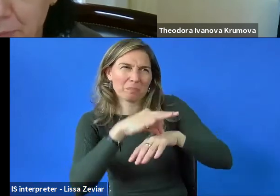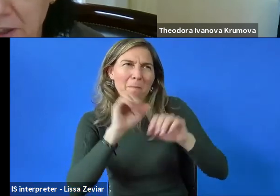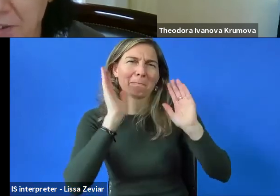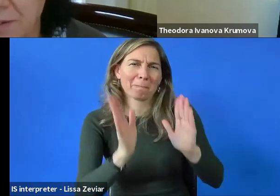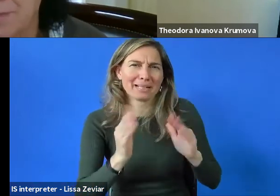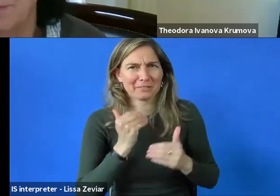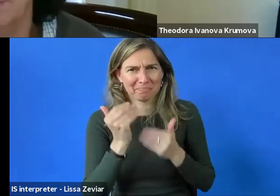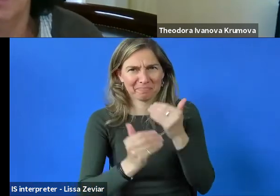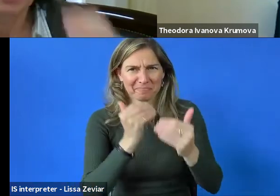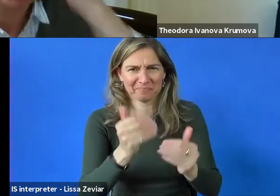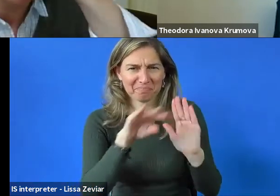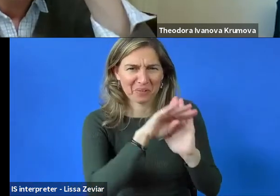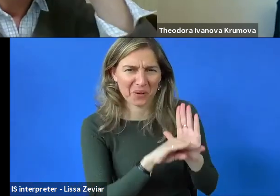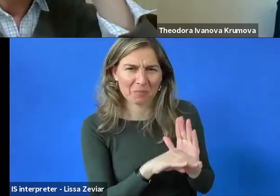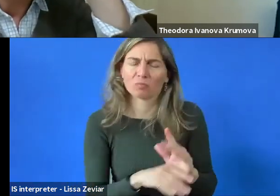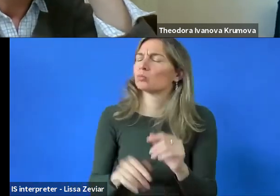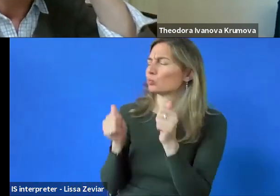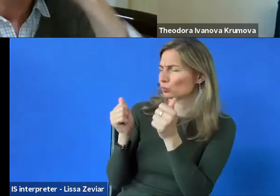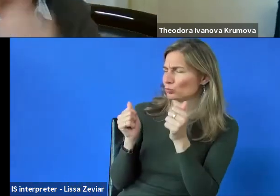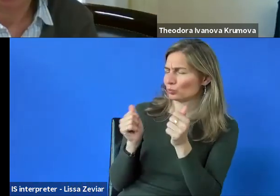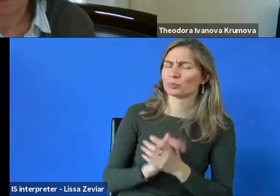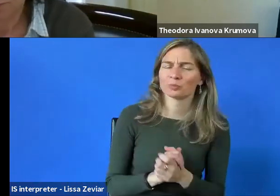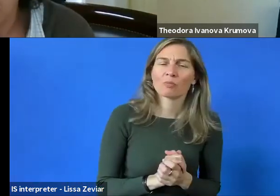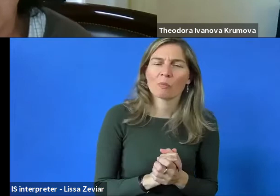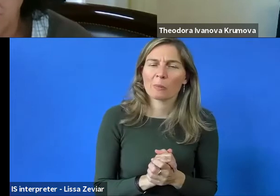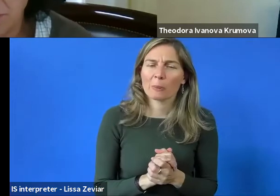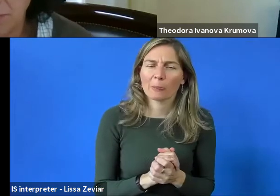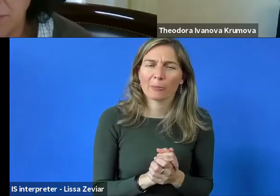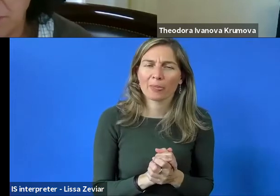Yes. The committee considers violation to be great